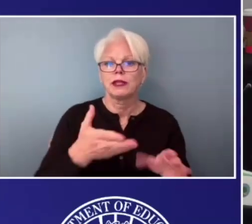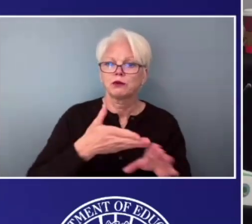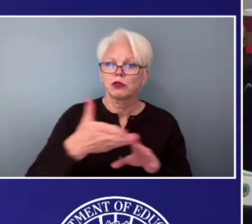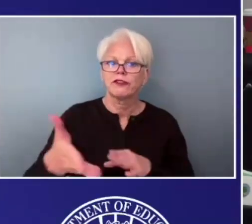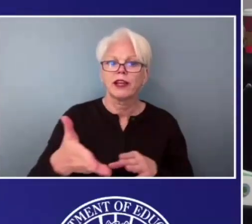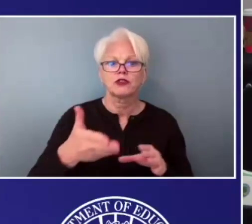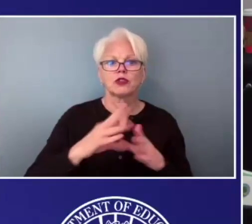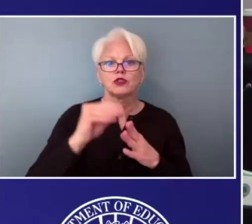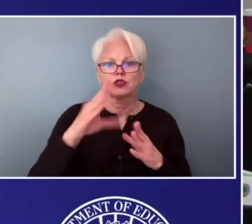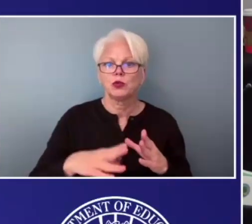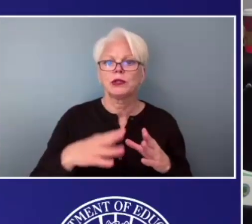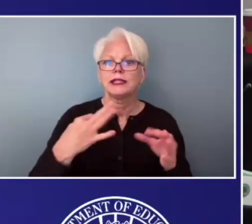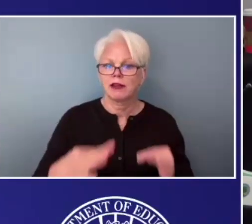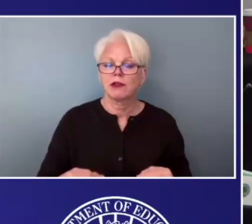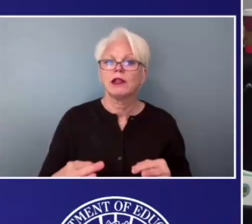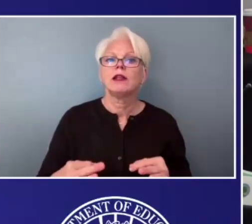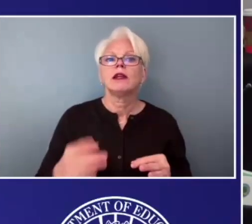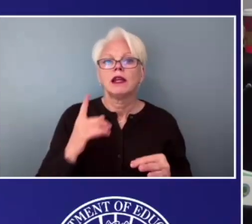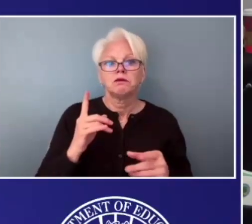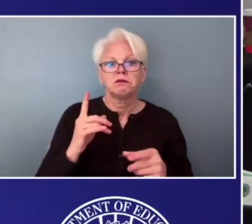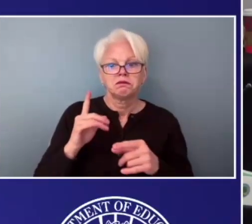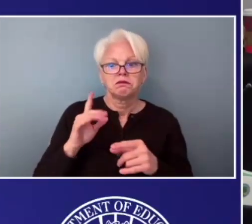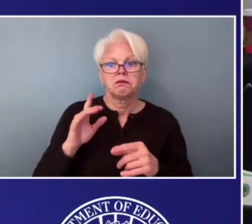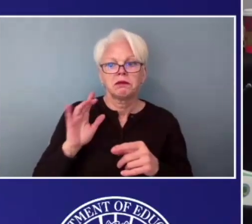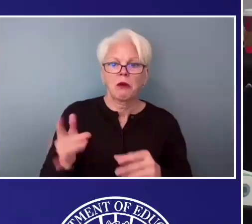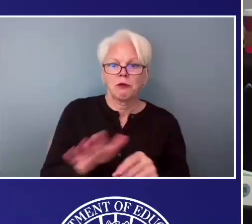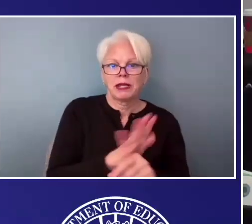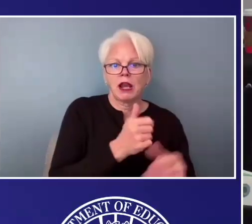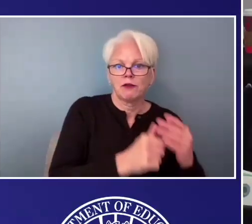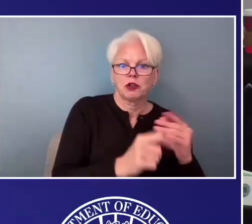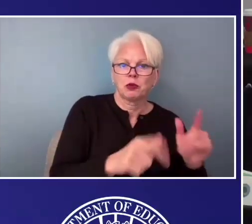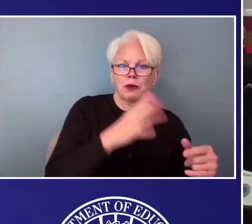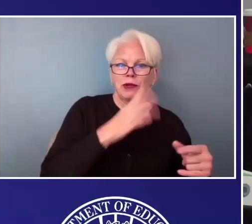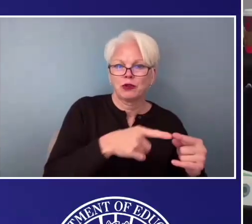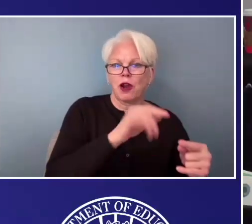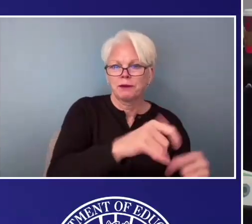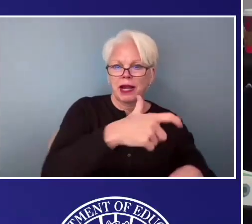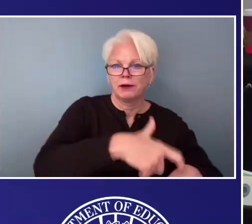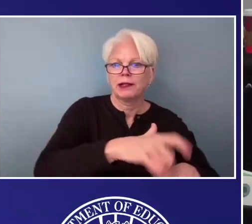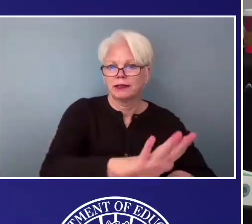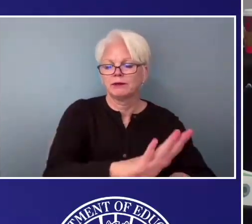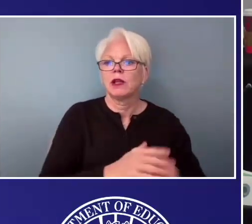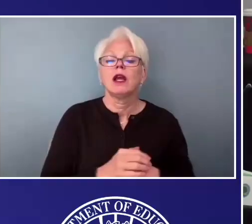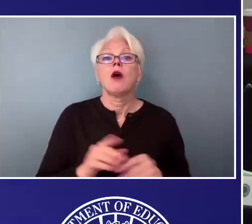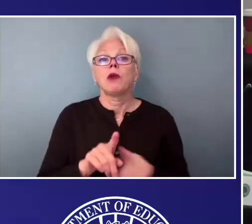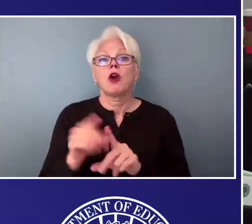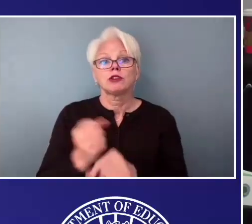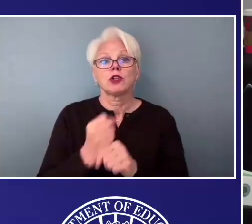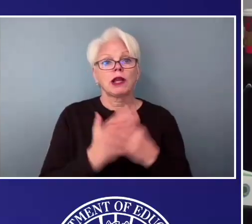student definition, those will be covered in that particular section. And then we also received some data from